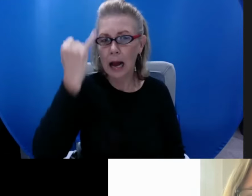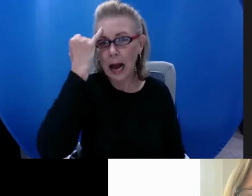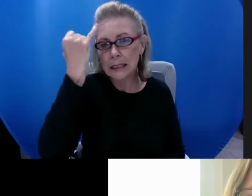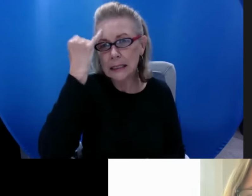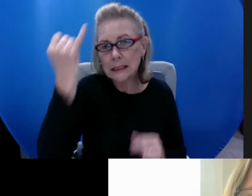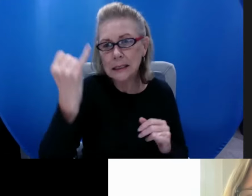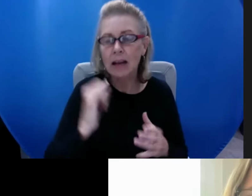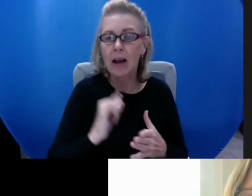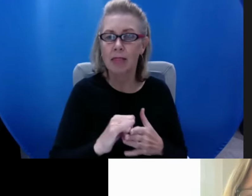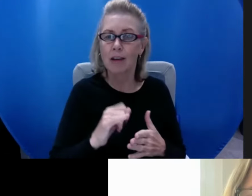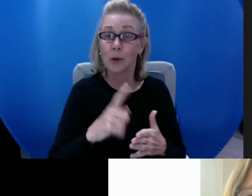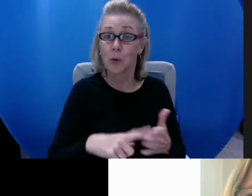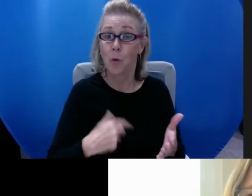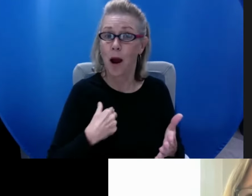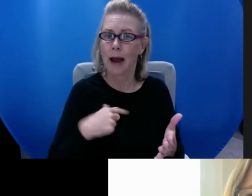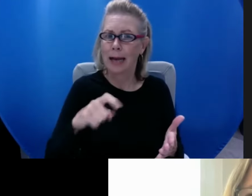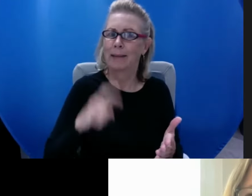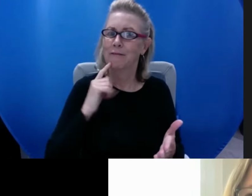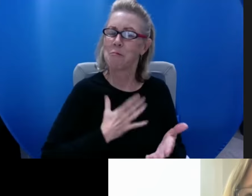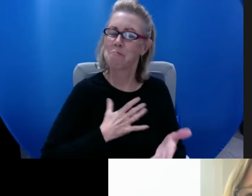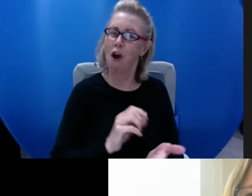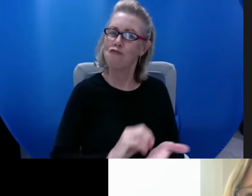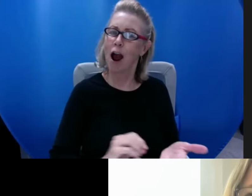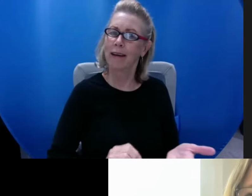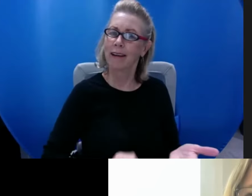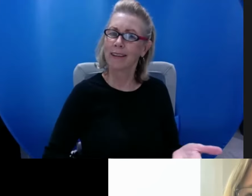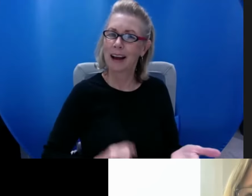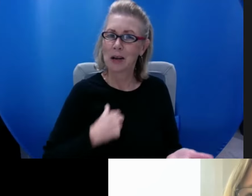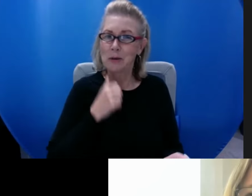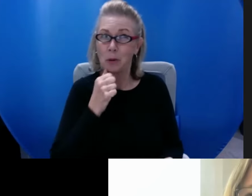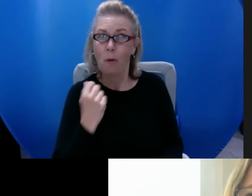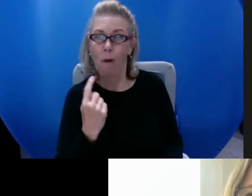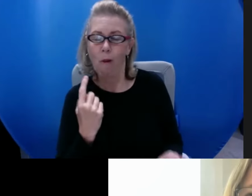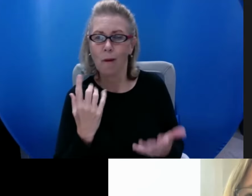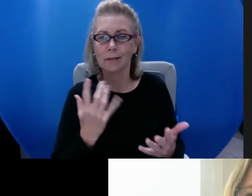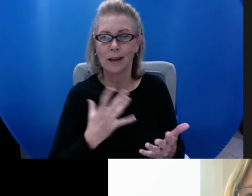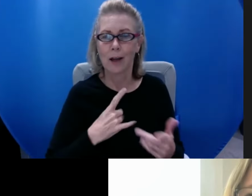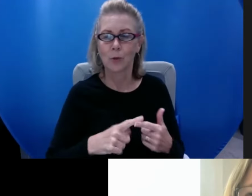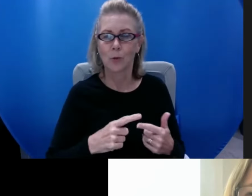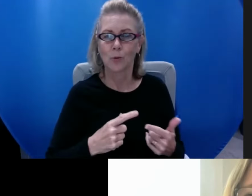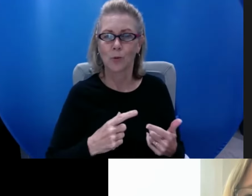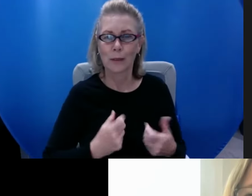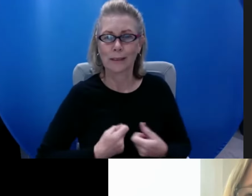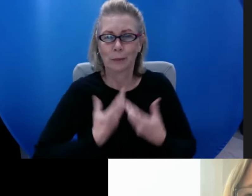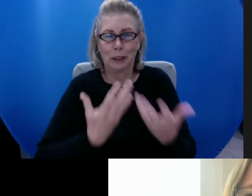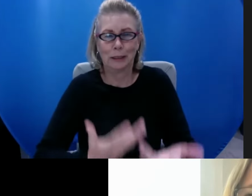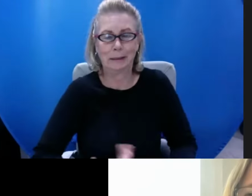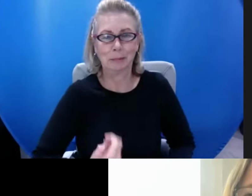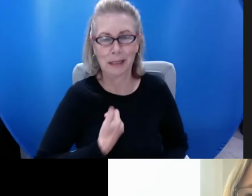my writing to do because I don't like expressing myself that much physically, so I did find it